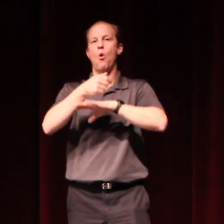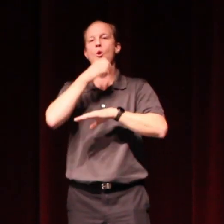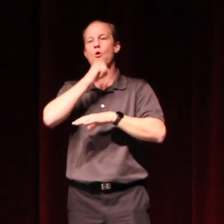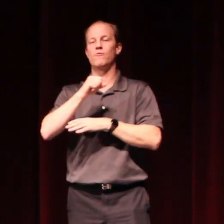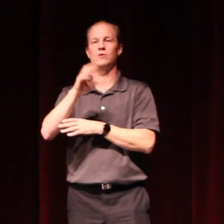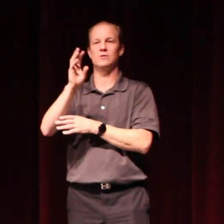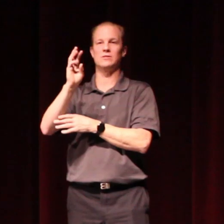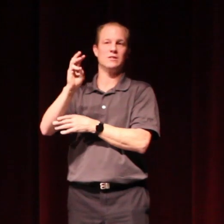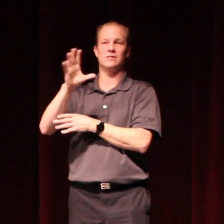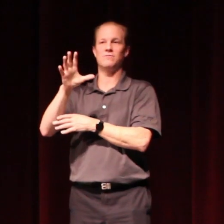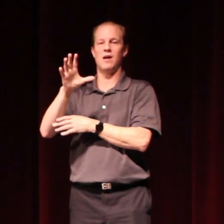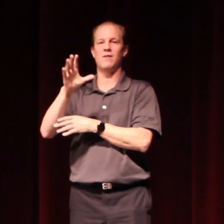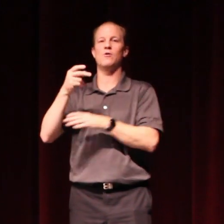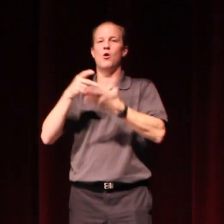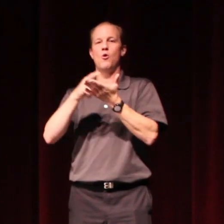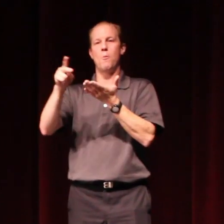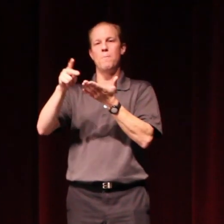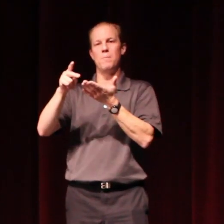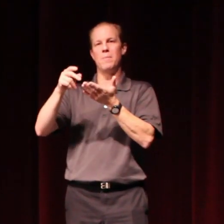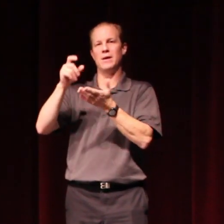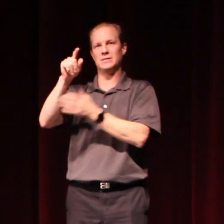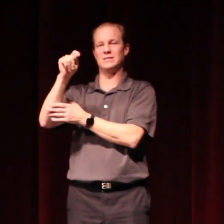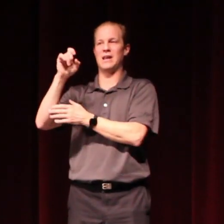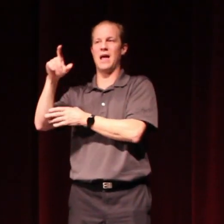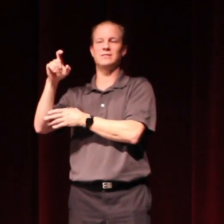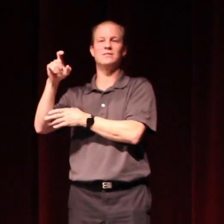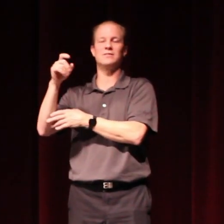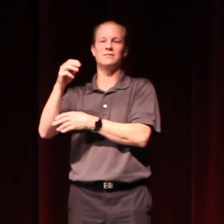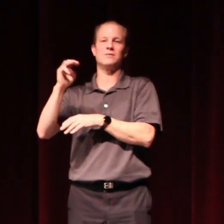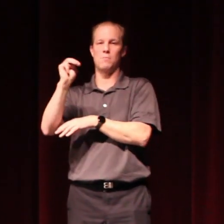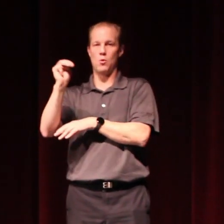30 years should get a free education. Whatever classes they want to take.